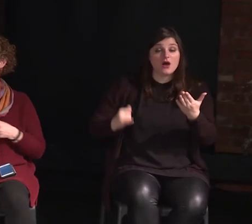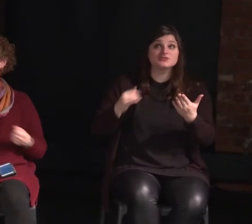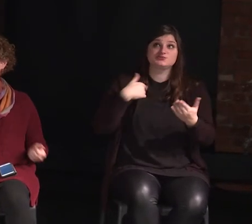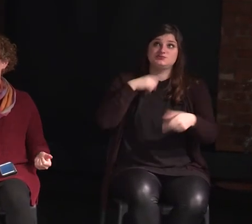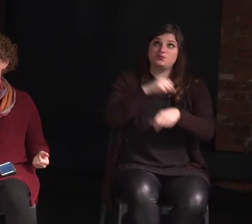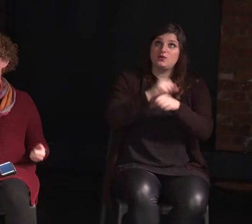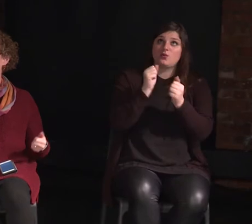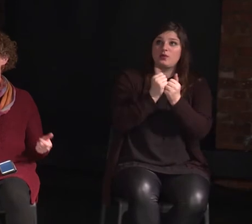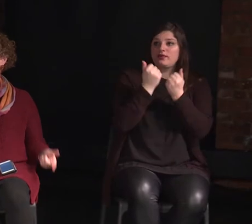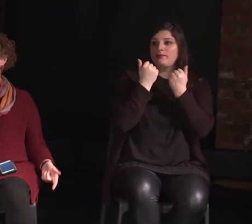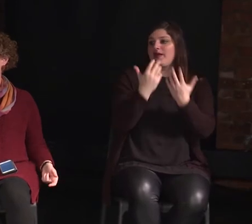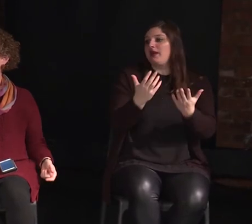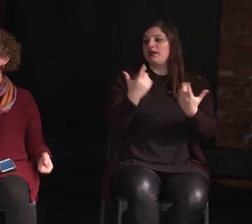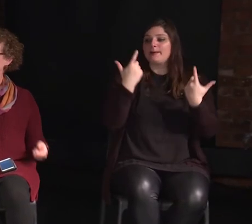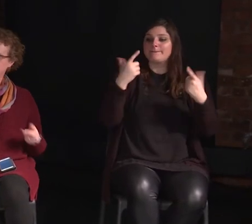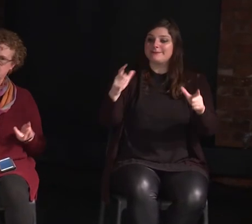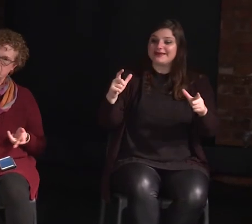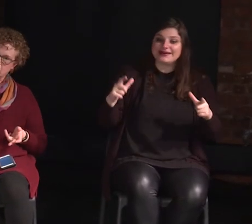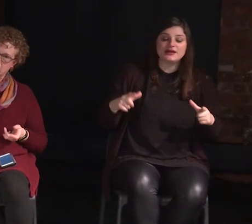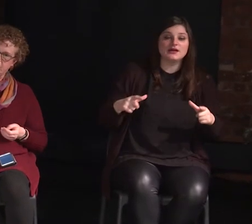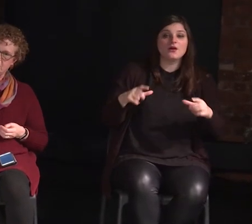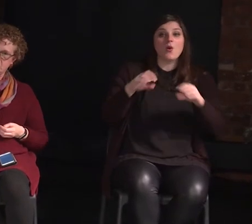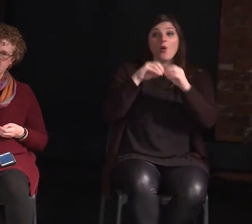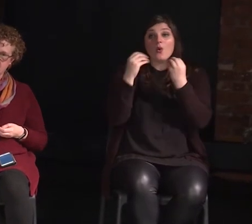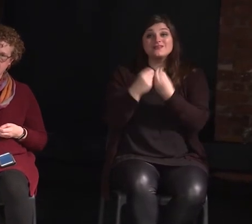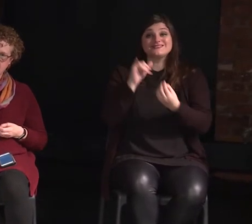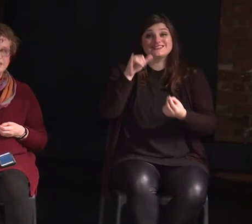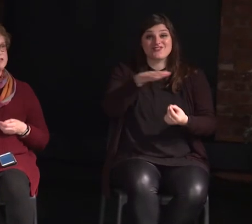that are either rural, organizations of color or community serving.